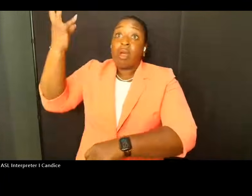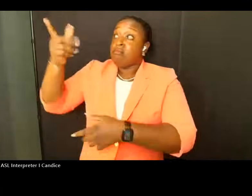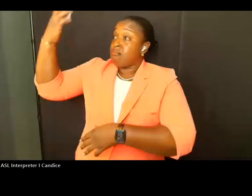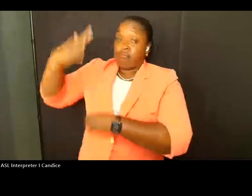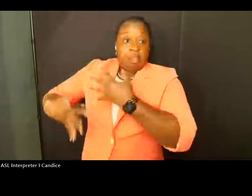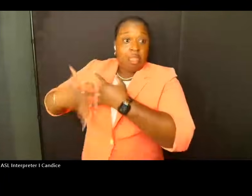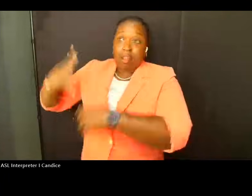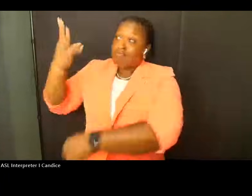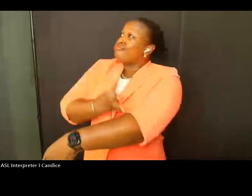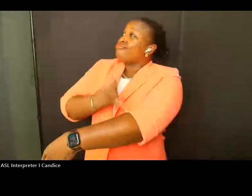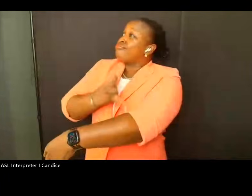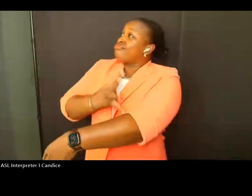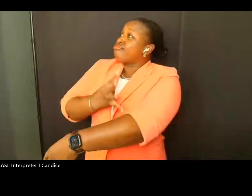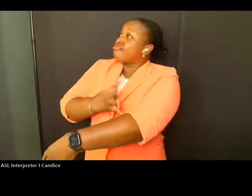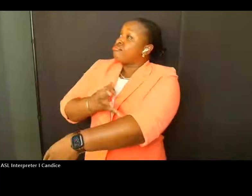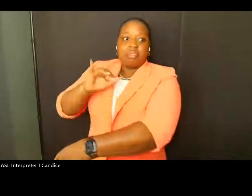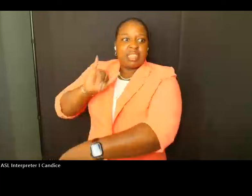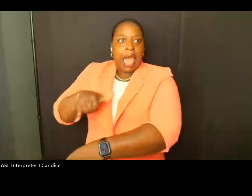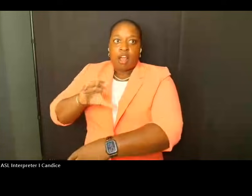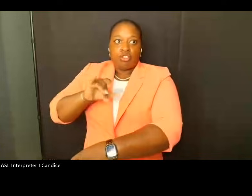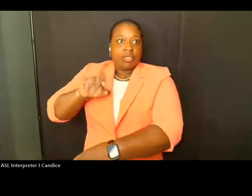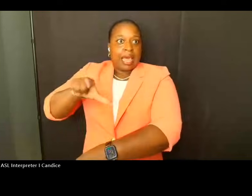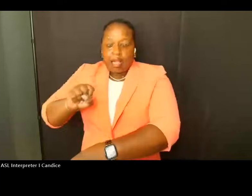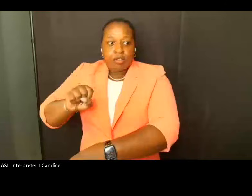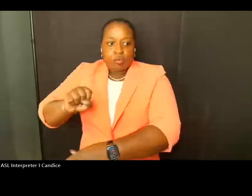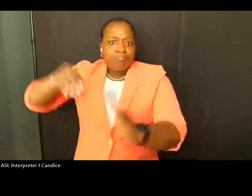that was the reason why her hemoglobin would end up dropping right back down and eating